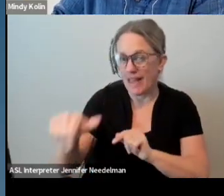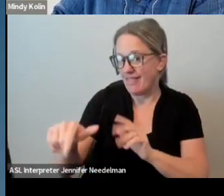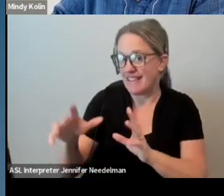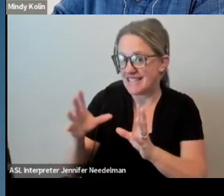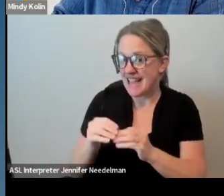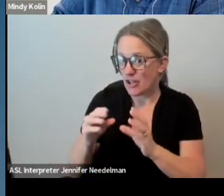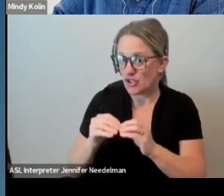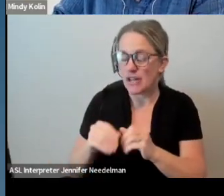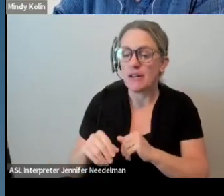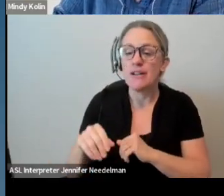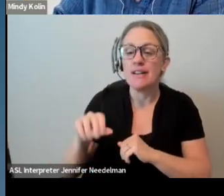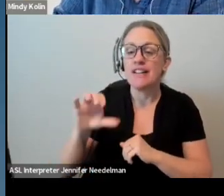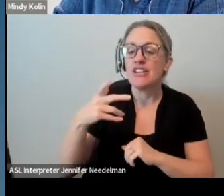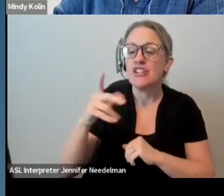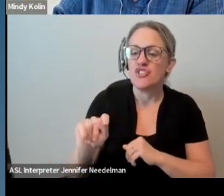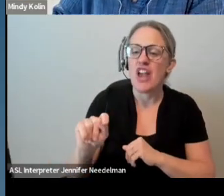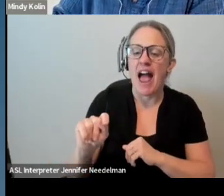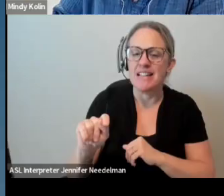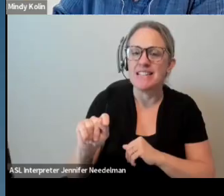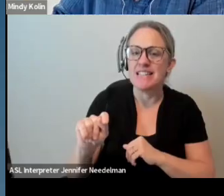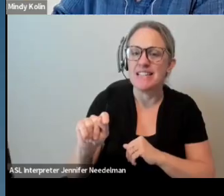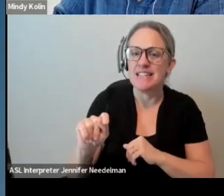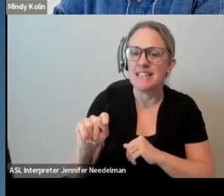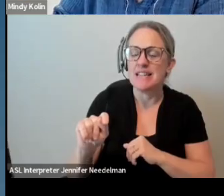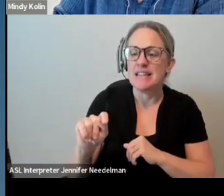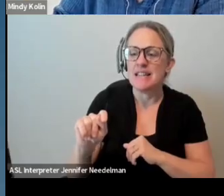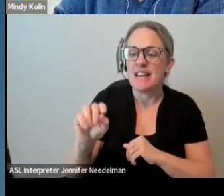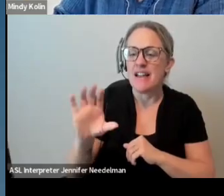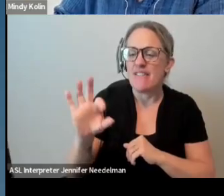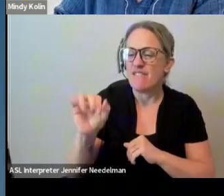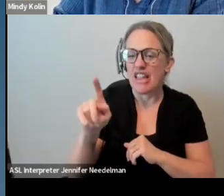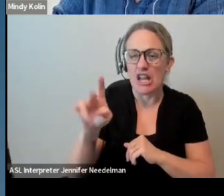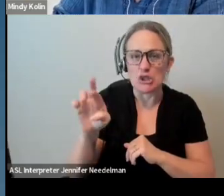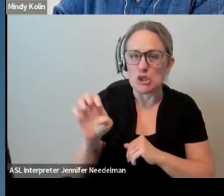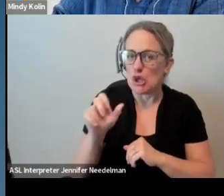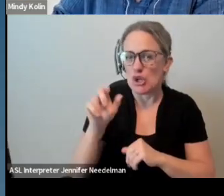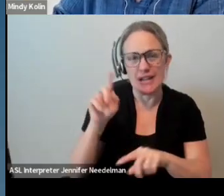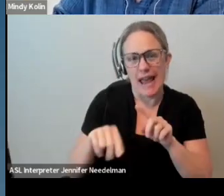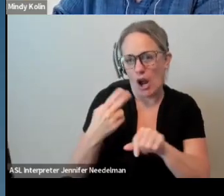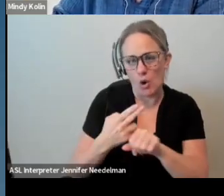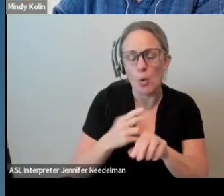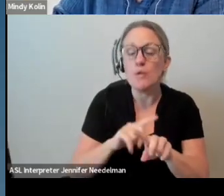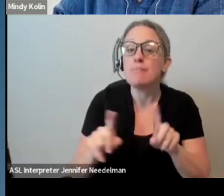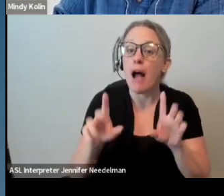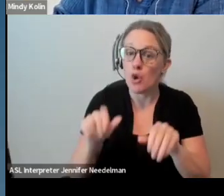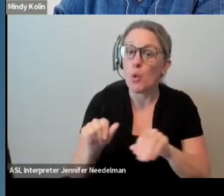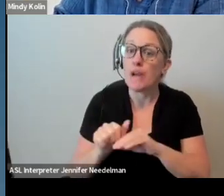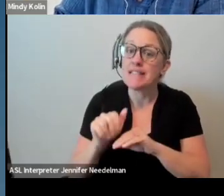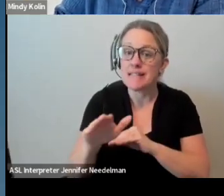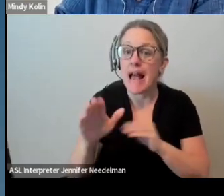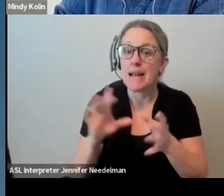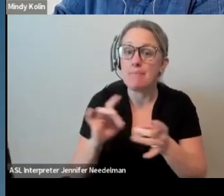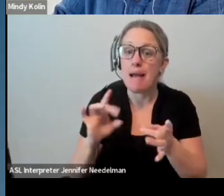the chat feature is off, but you can message the hosts through the chat. You won't be able to have ongoing conversation